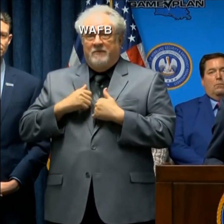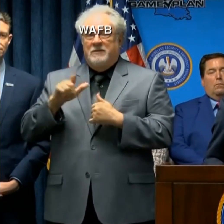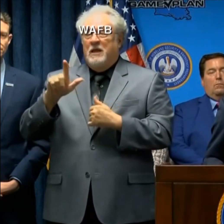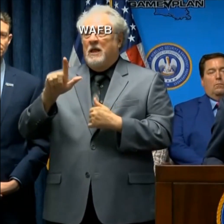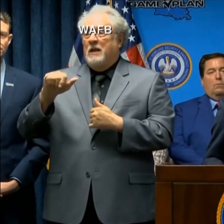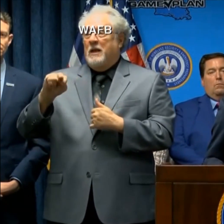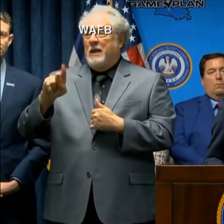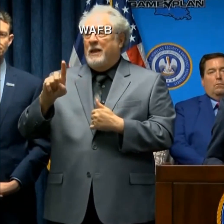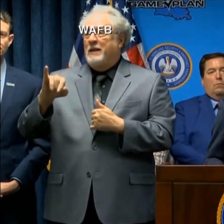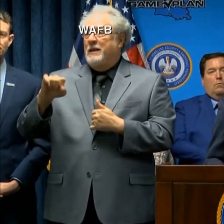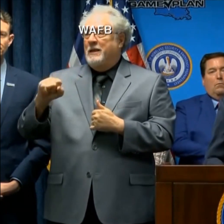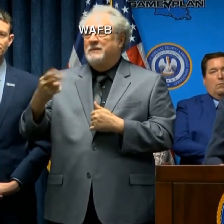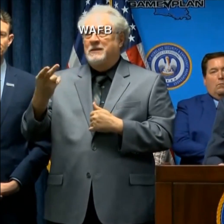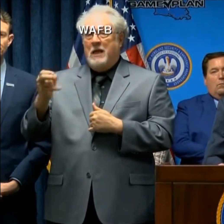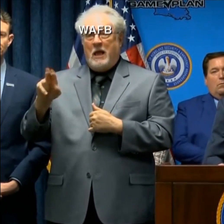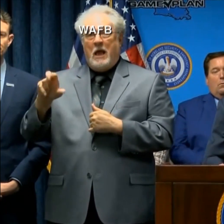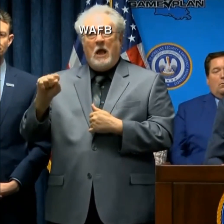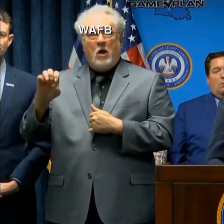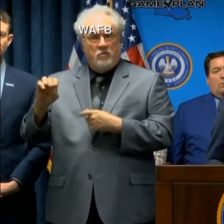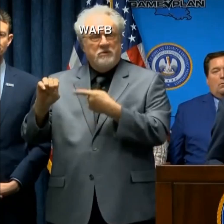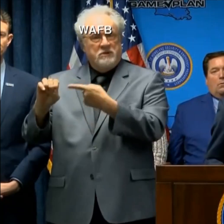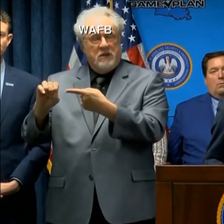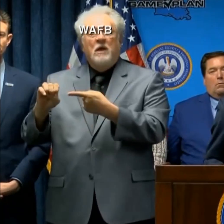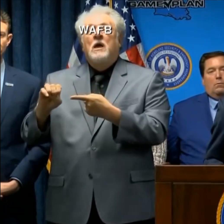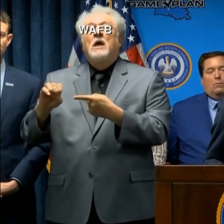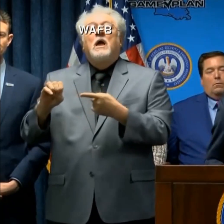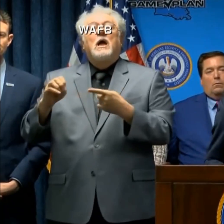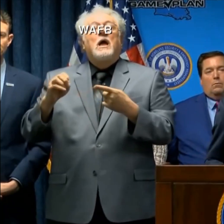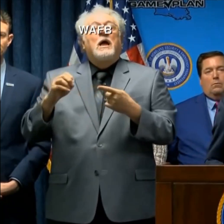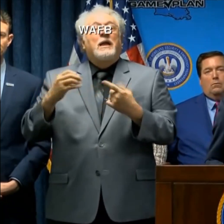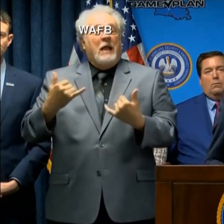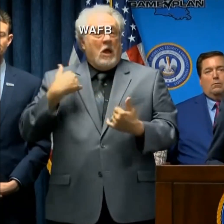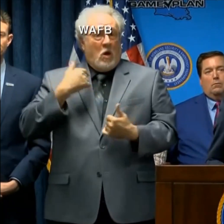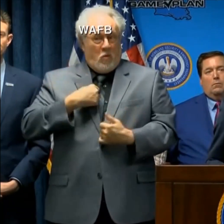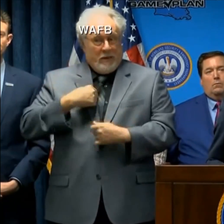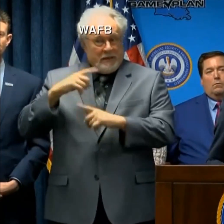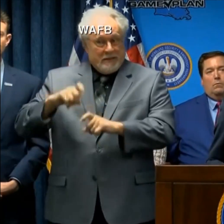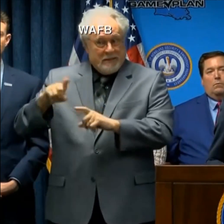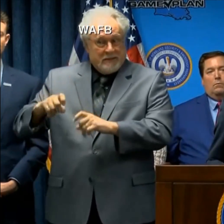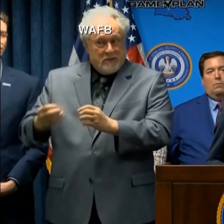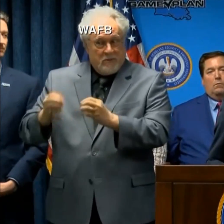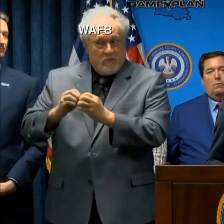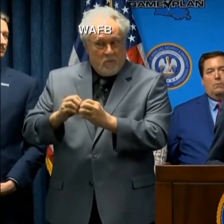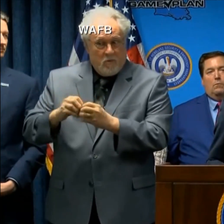we can now update you based on more recent testing concluded this afternoon